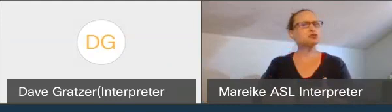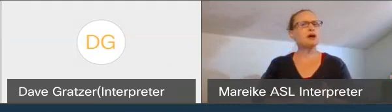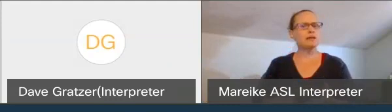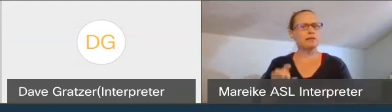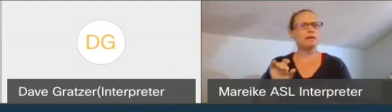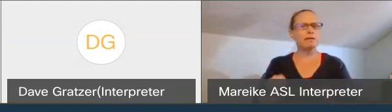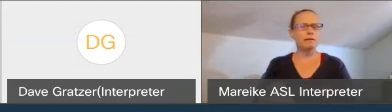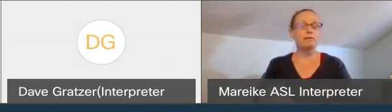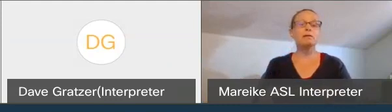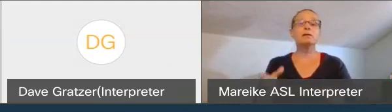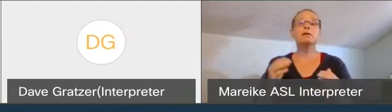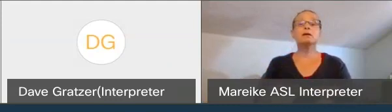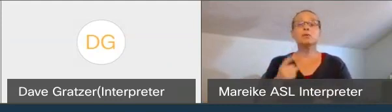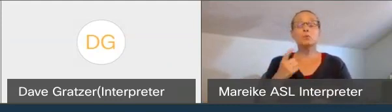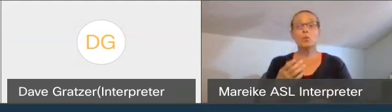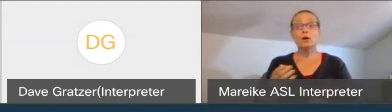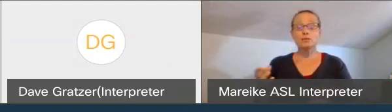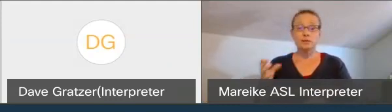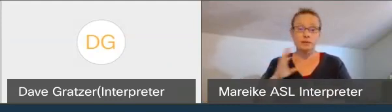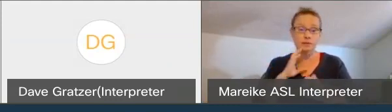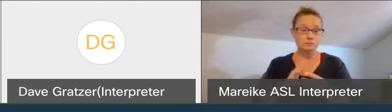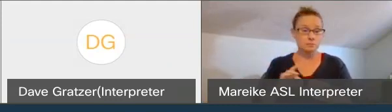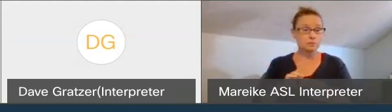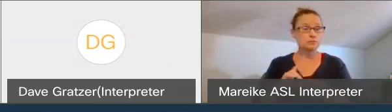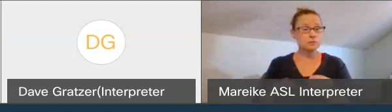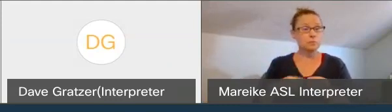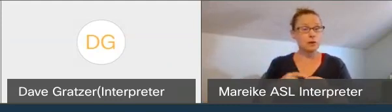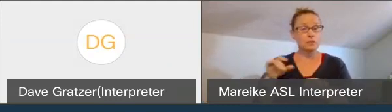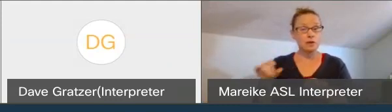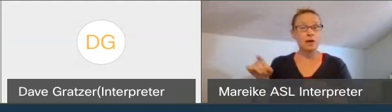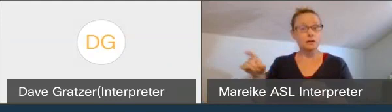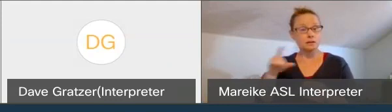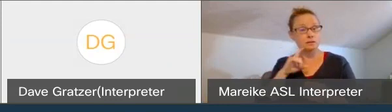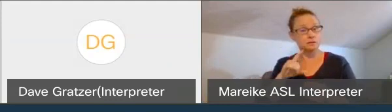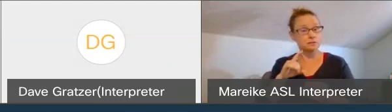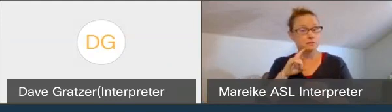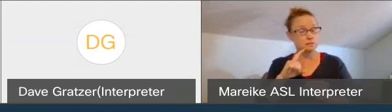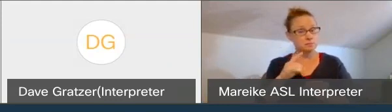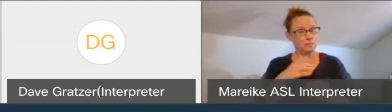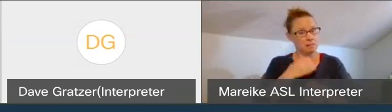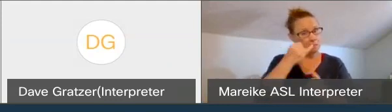Now, one of the things that comes up is, you know, "How am I going to pay for this thing?" And so I--as my last slide, I would just say,